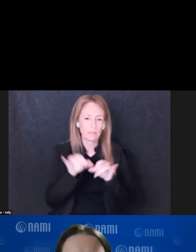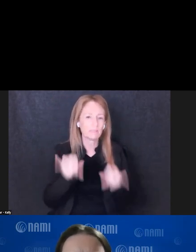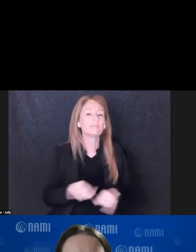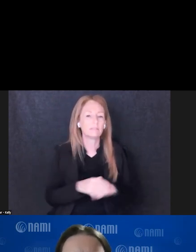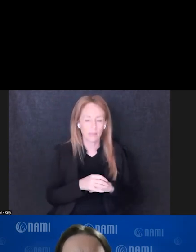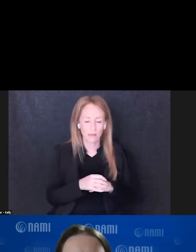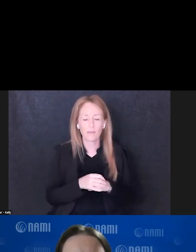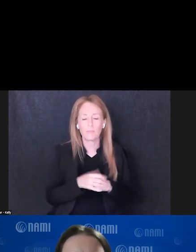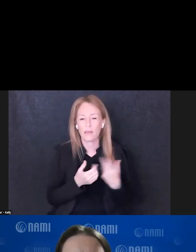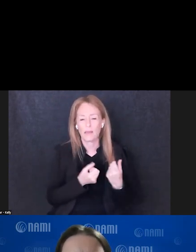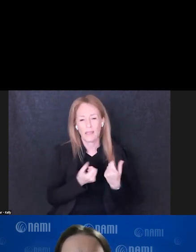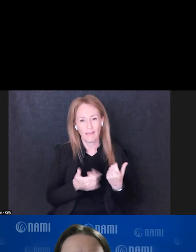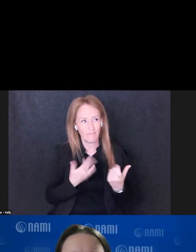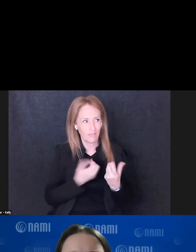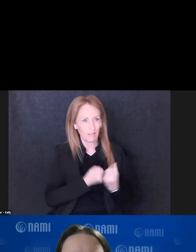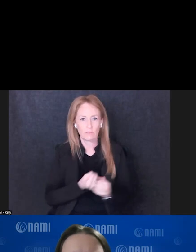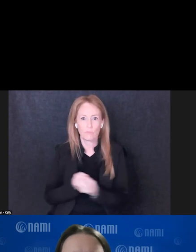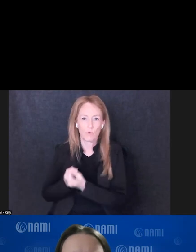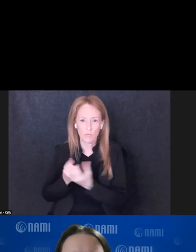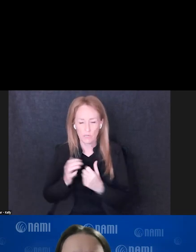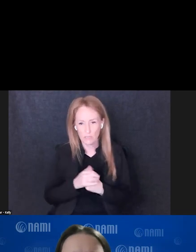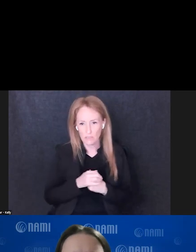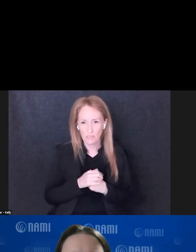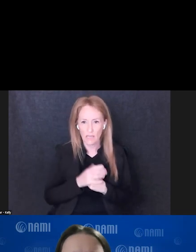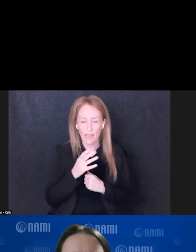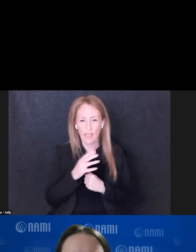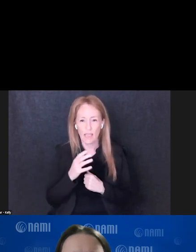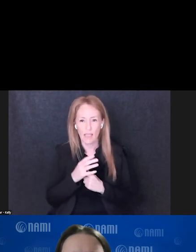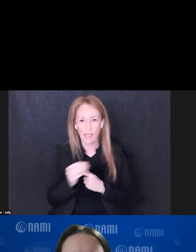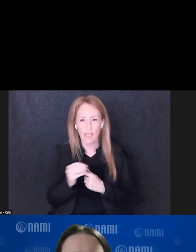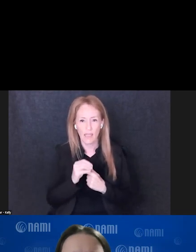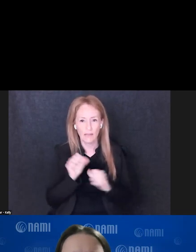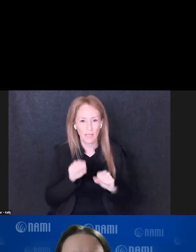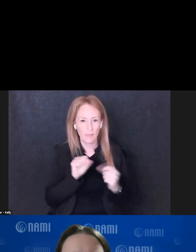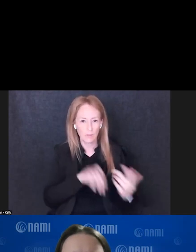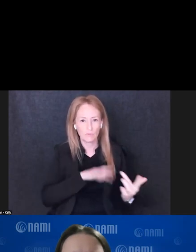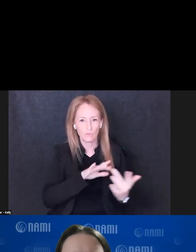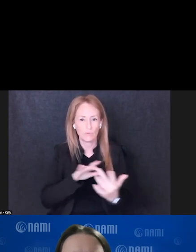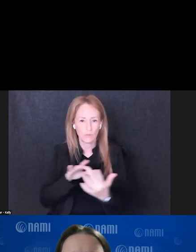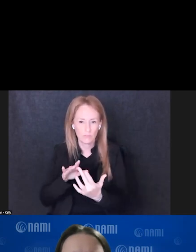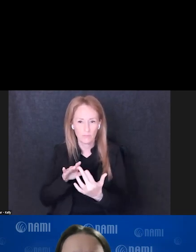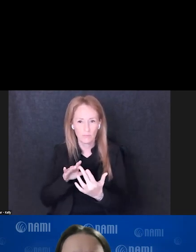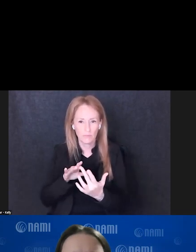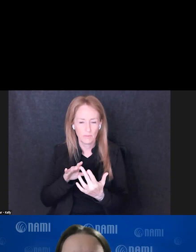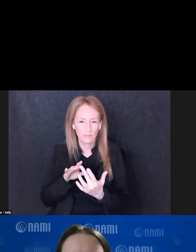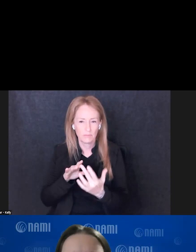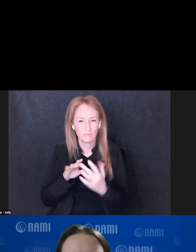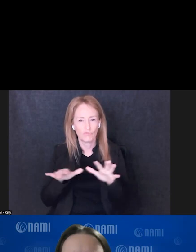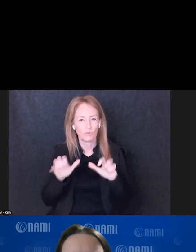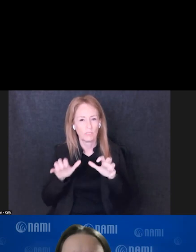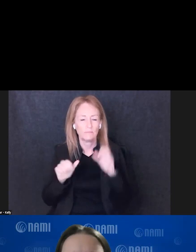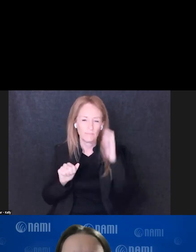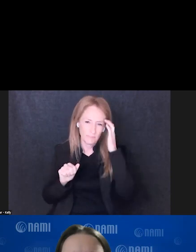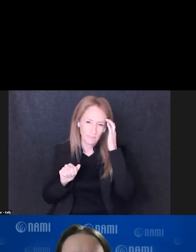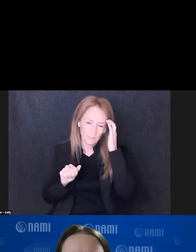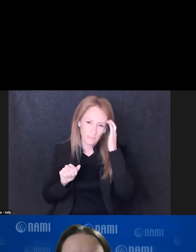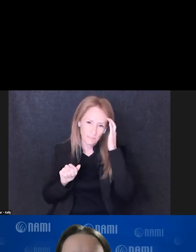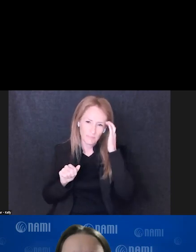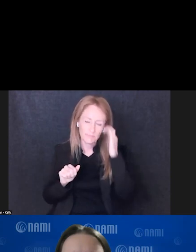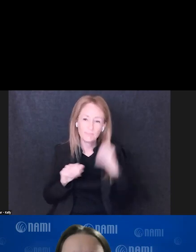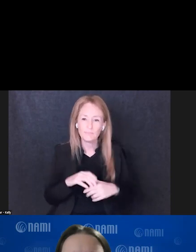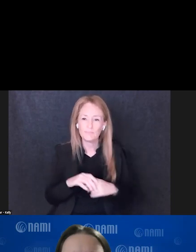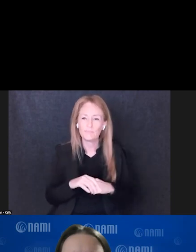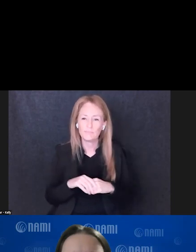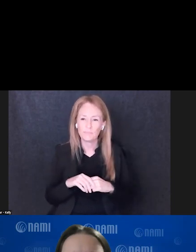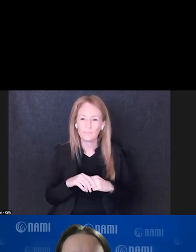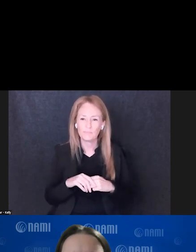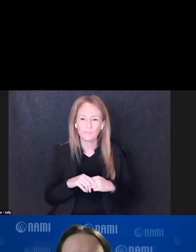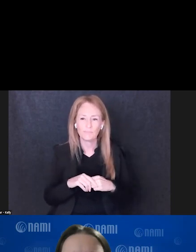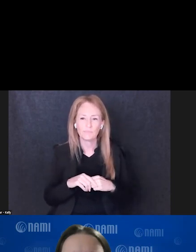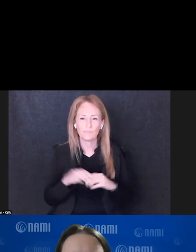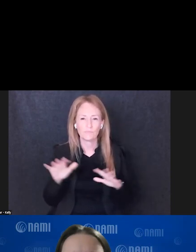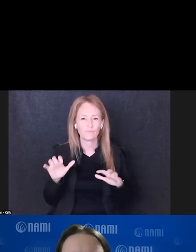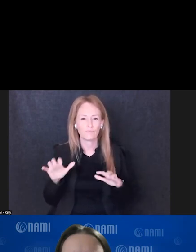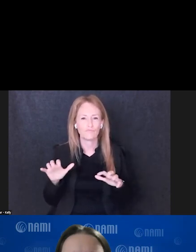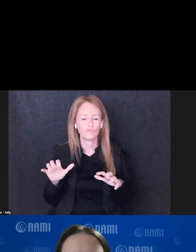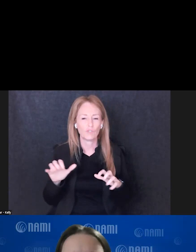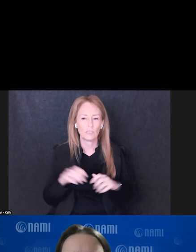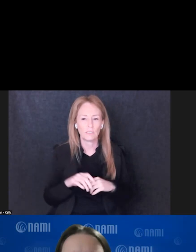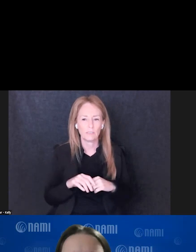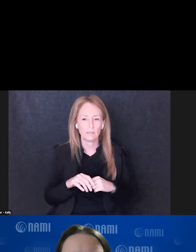SUPPORT IT AND REALLY REACH OUT (AUDIO FROZE).